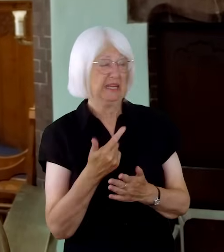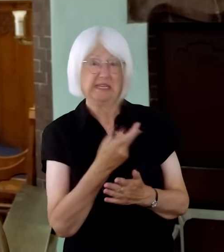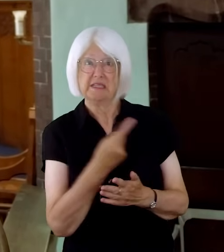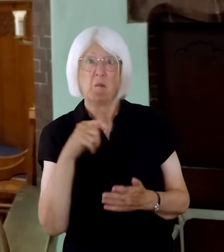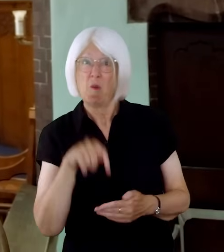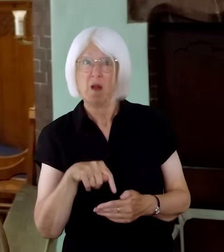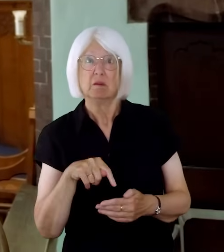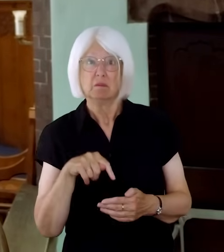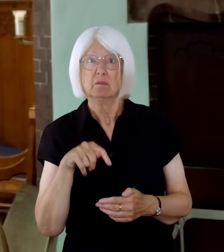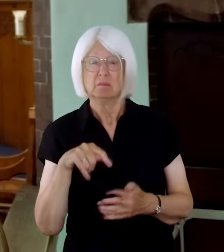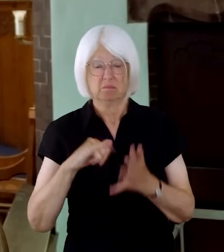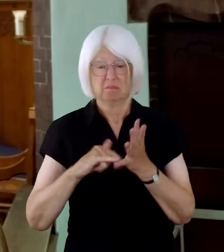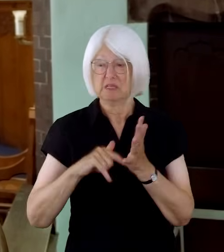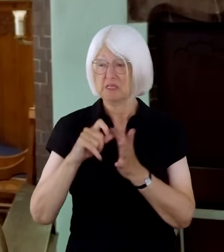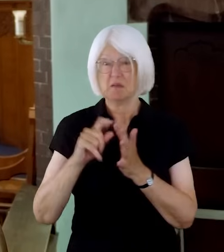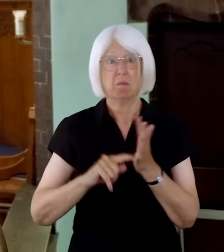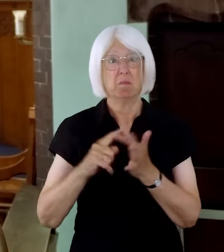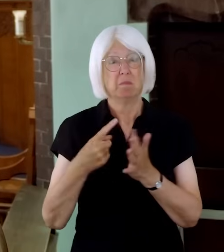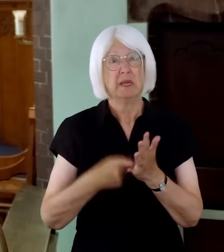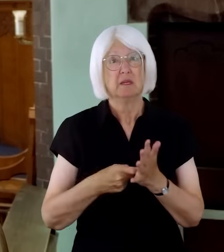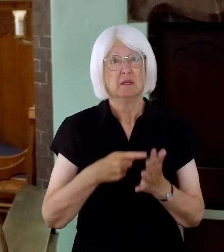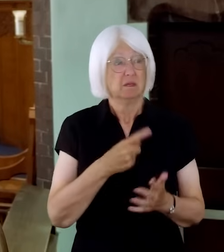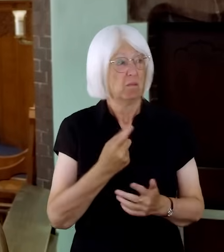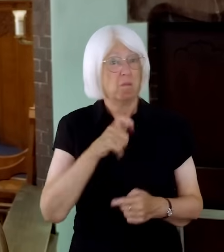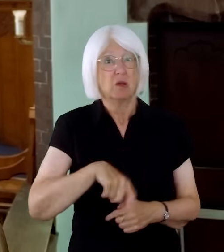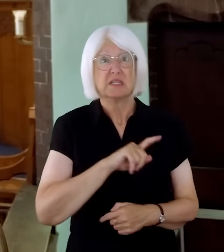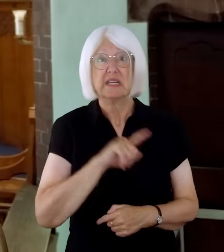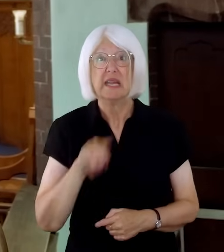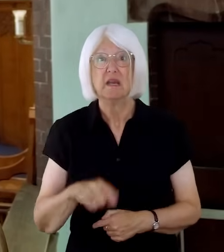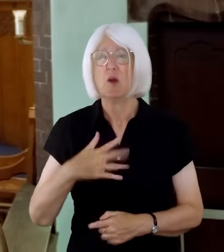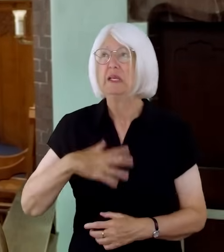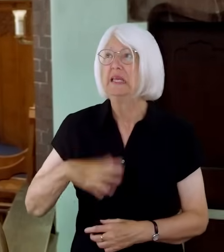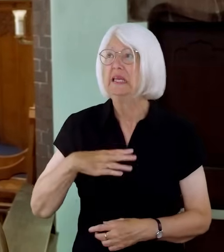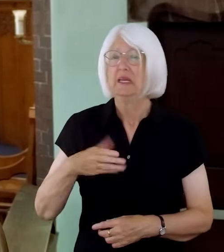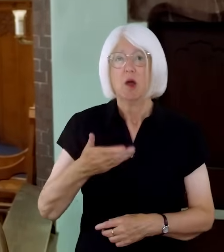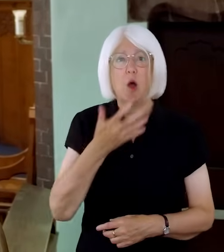when we don't have somebody come through our doors in need of a hot drink, of food,